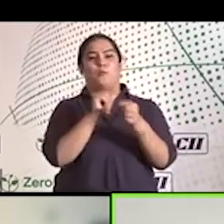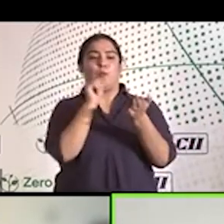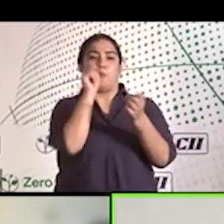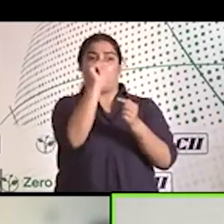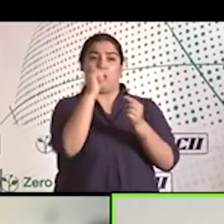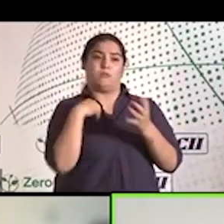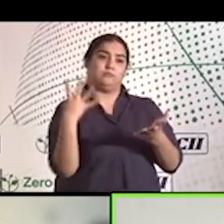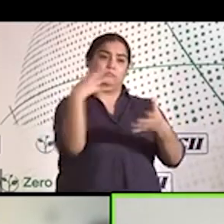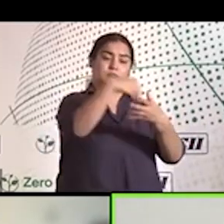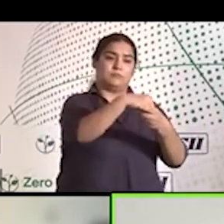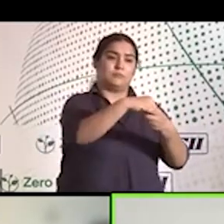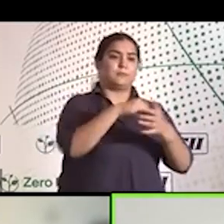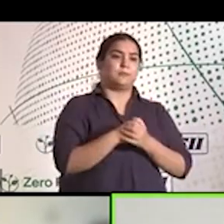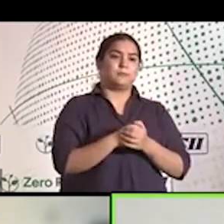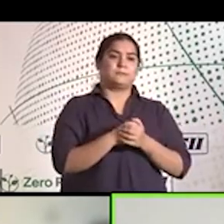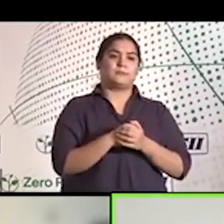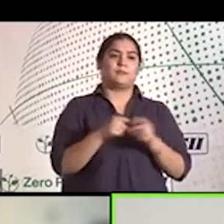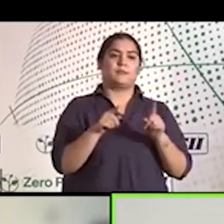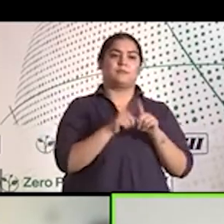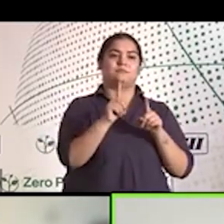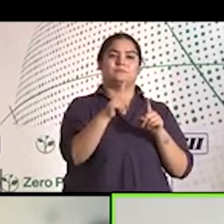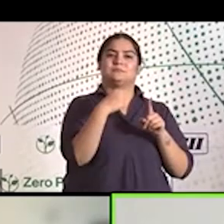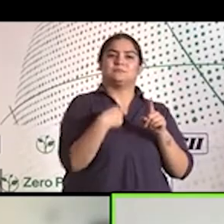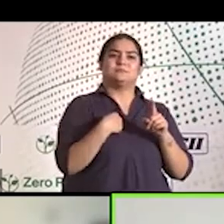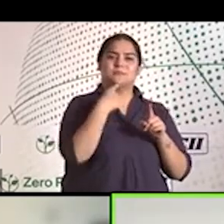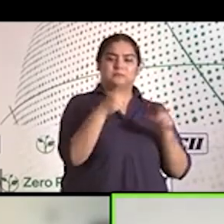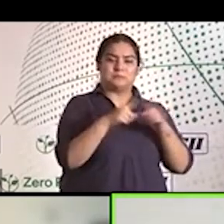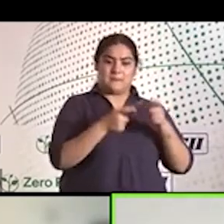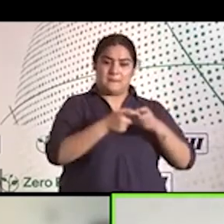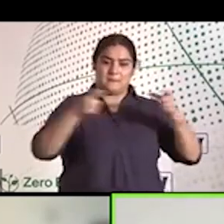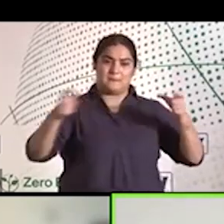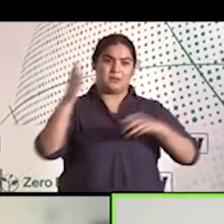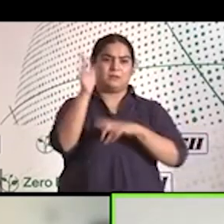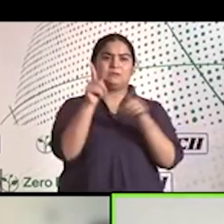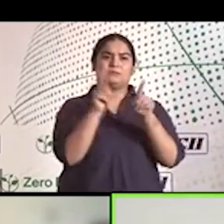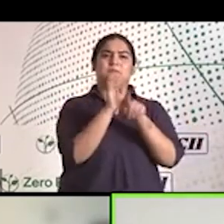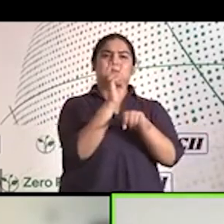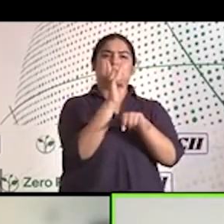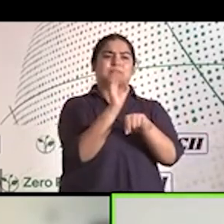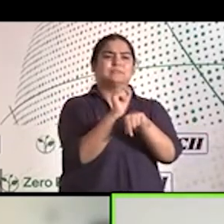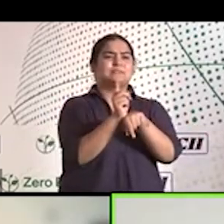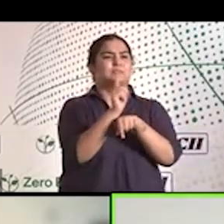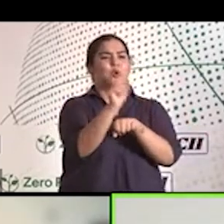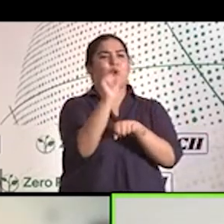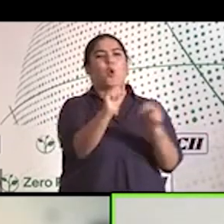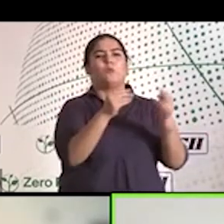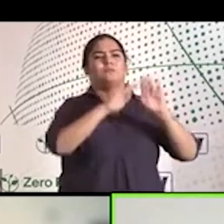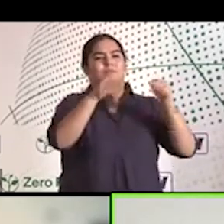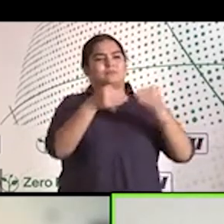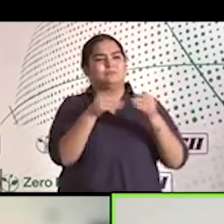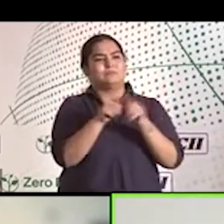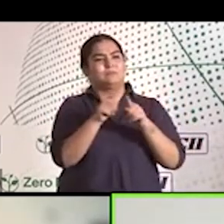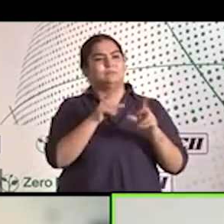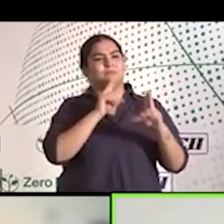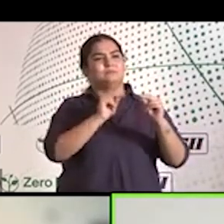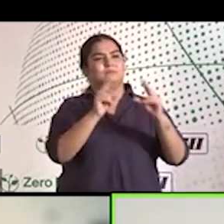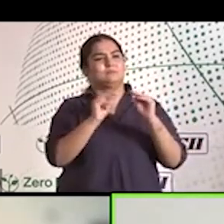So I will request each of my panel members to give a quick 32nd introduction. I know we are already running a little behind schedule,